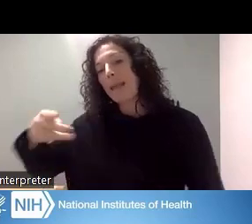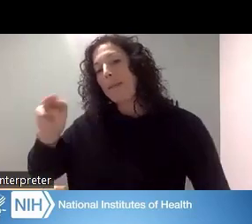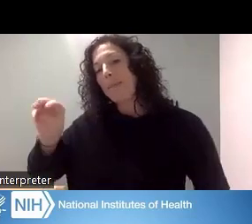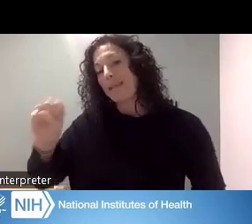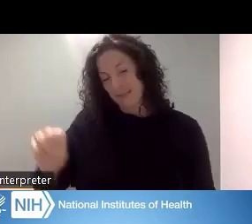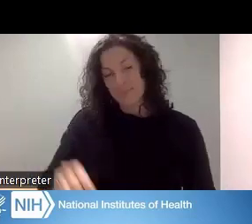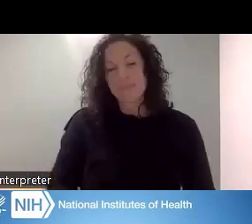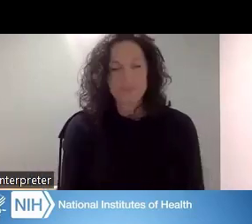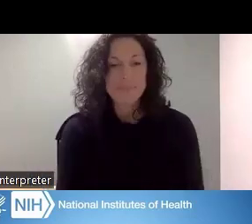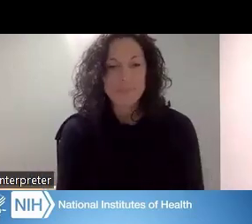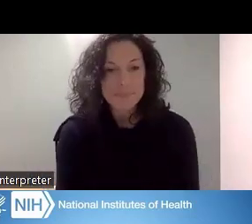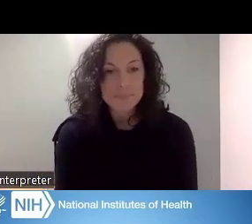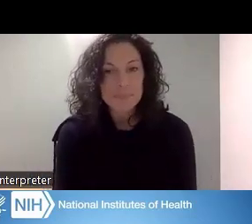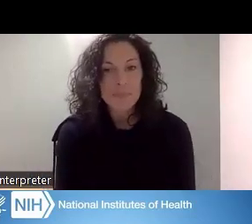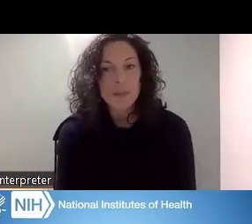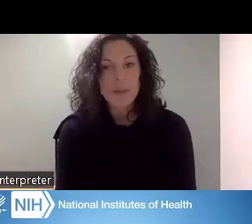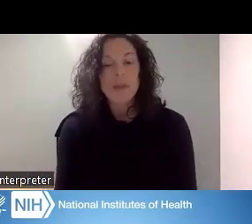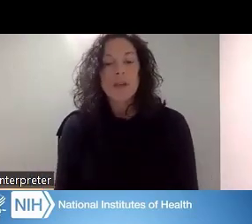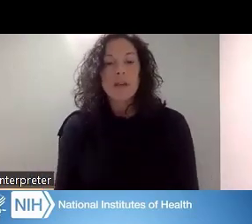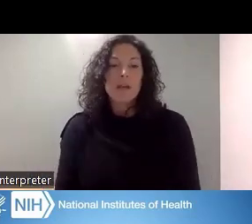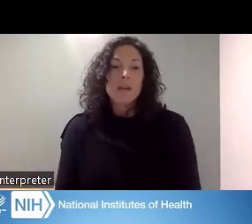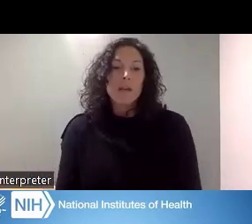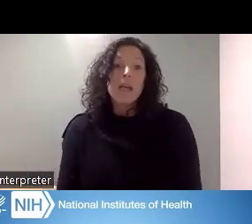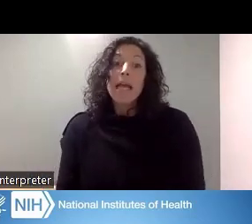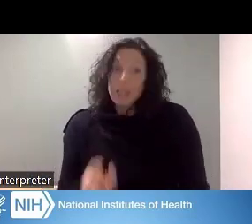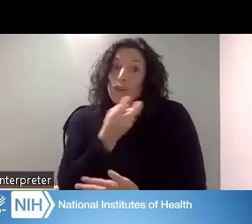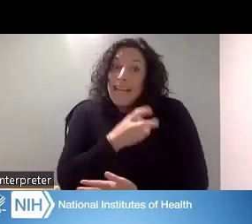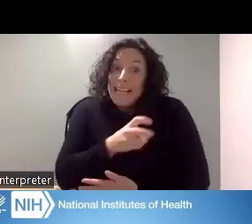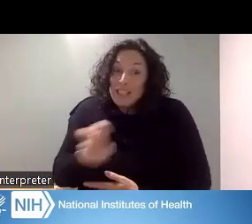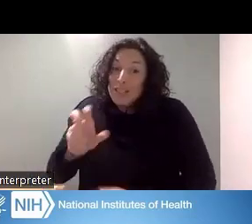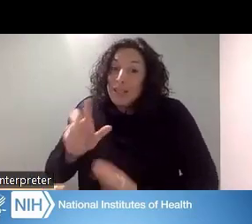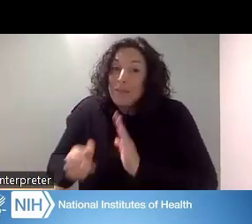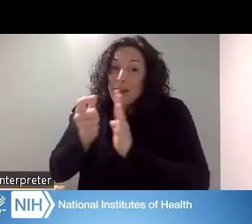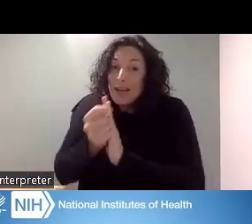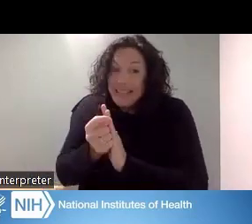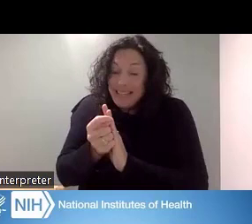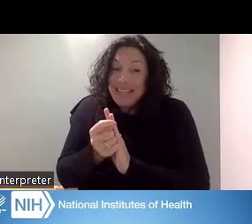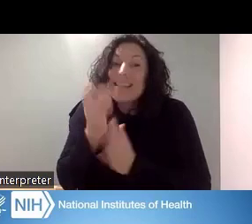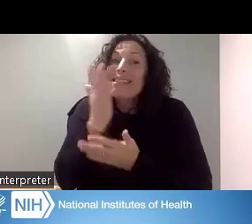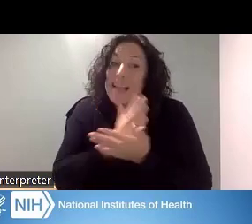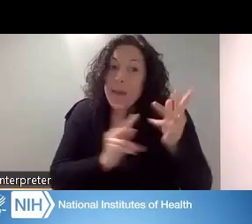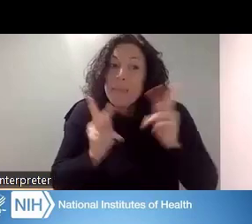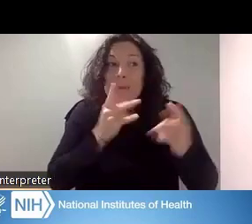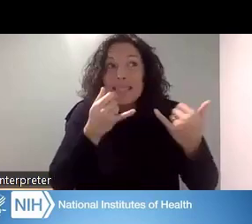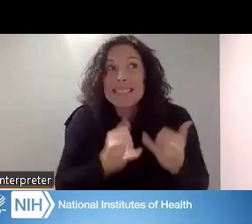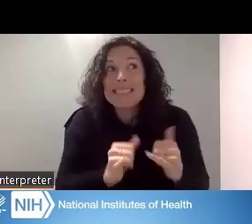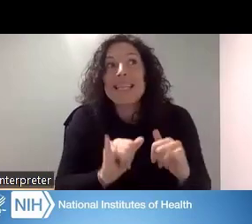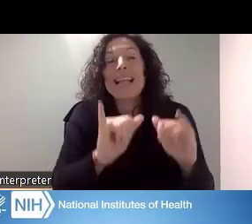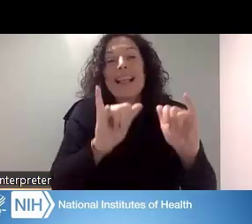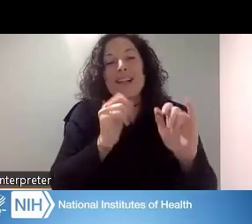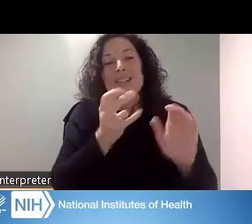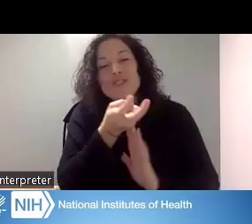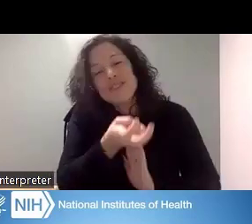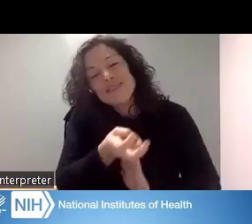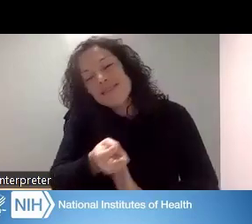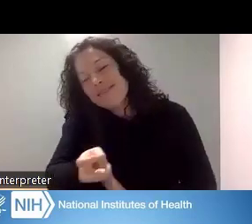And so certainly was a transition period for some. Some are still going through that transition period, which is absolutely understandable,